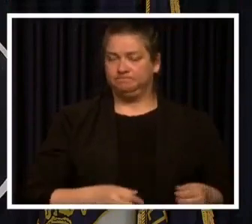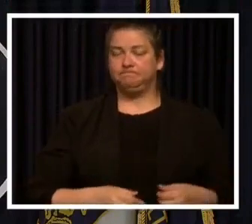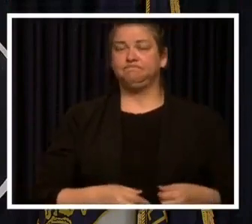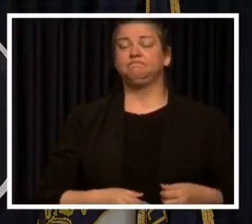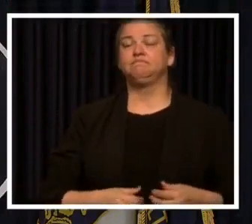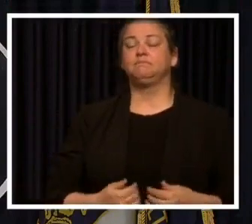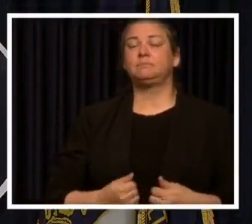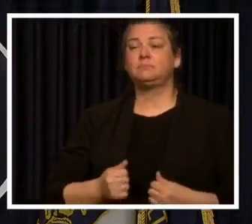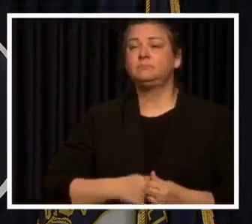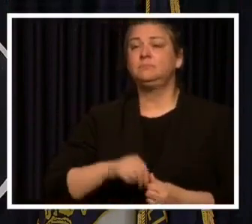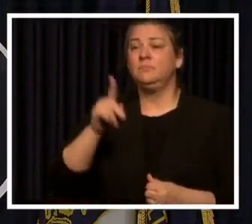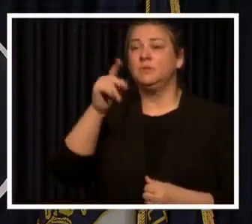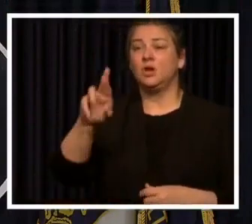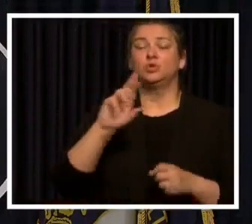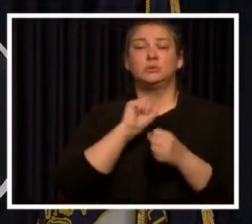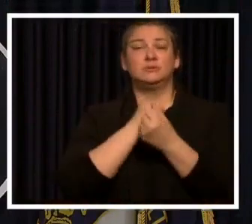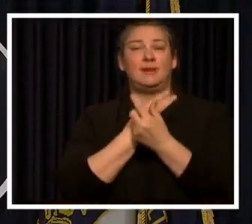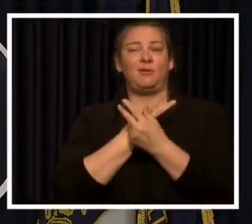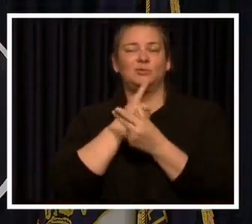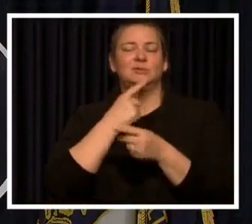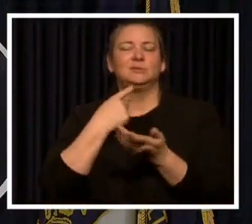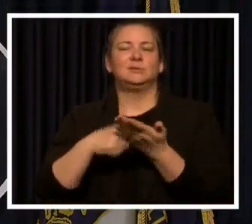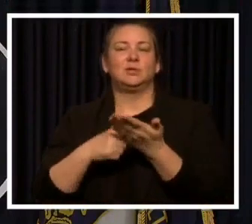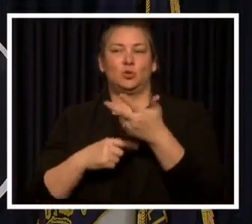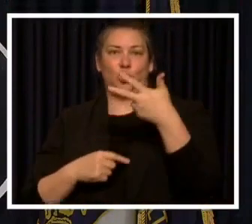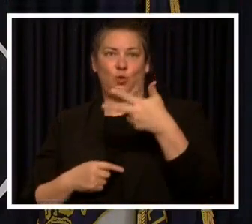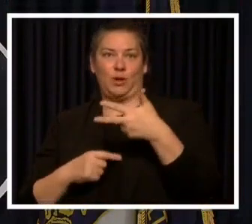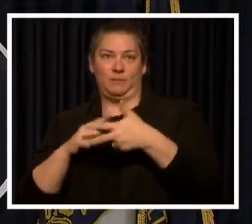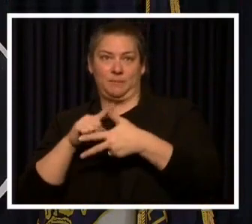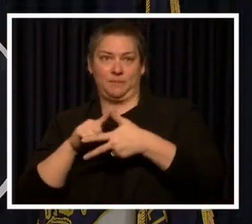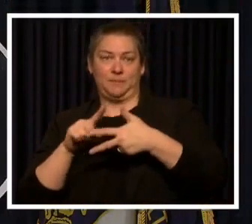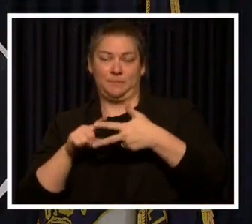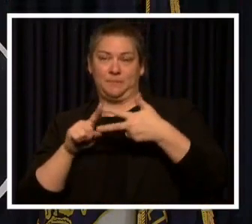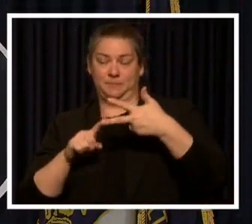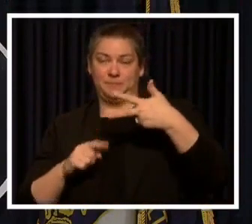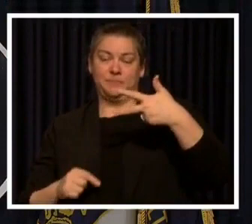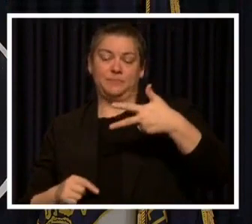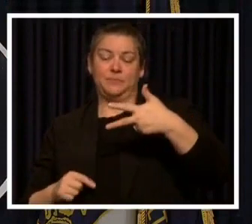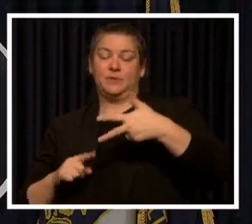GOING TO WORK HARD TO DO EVERYTHING TO PROTECT THEM.